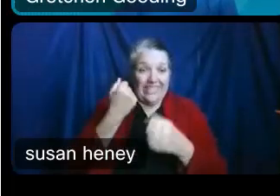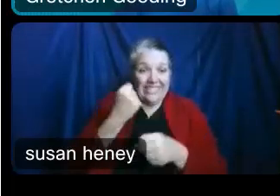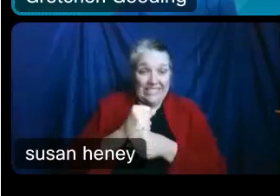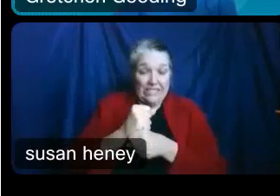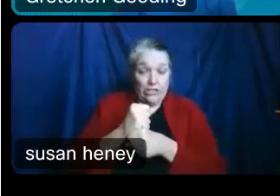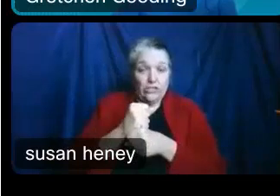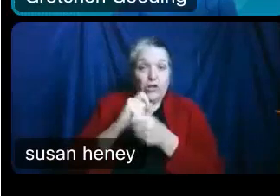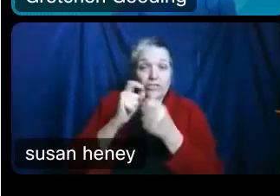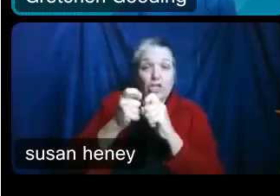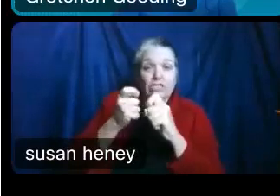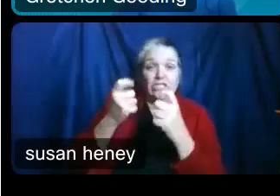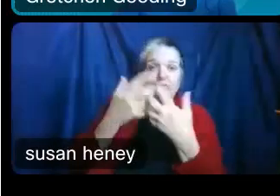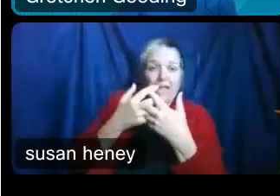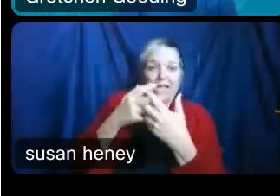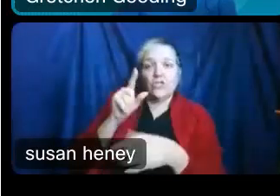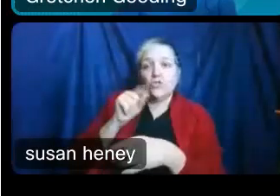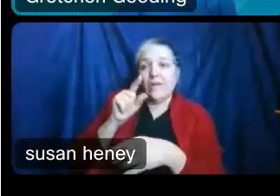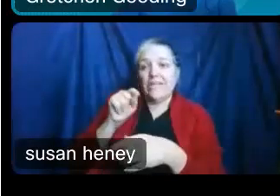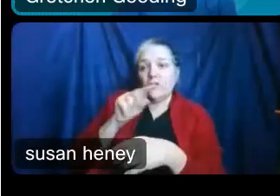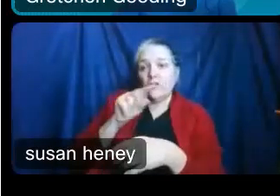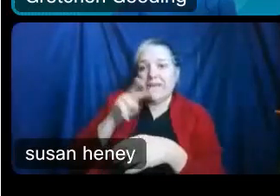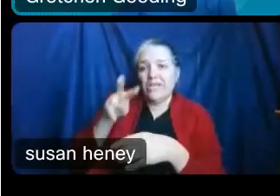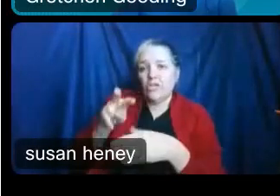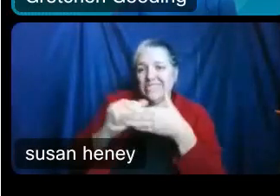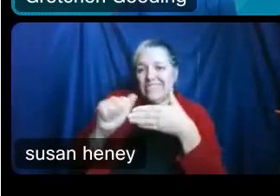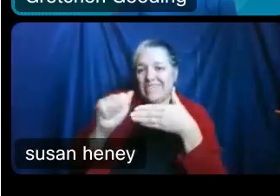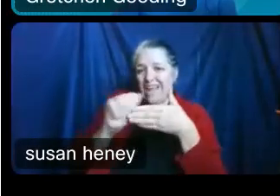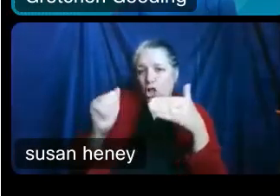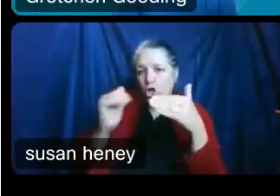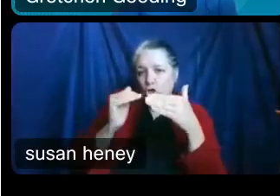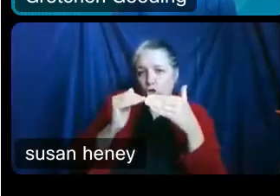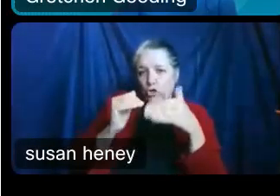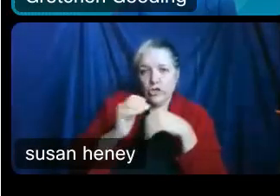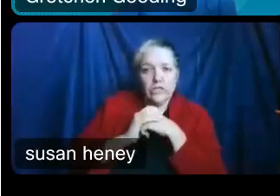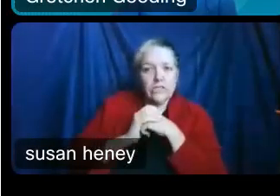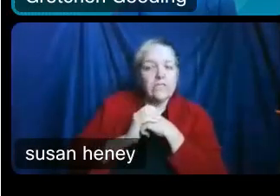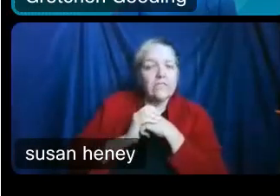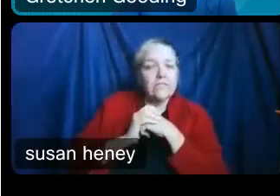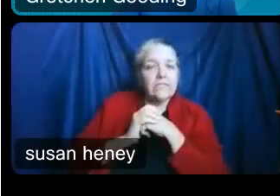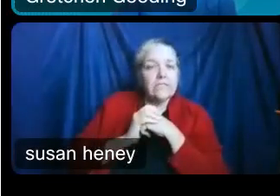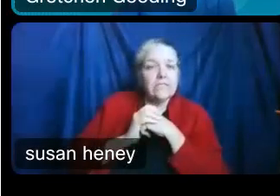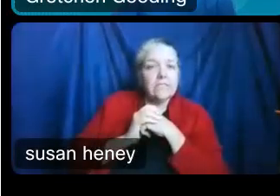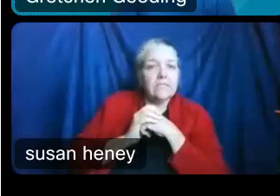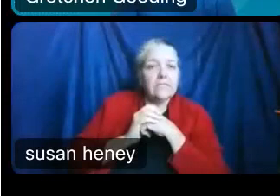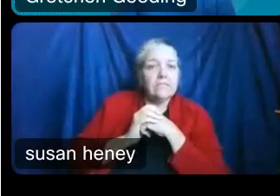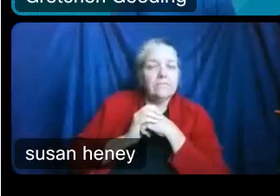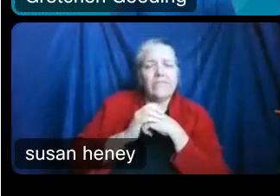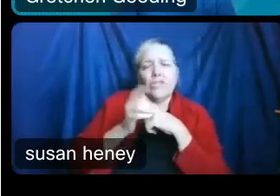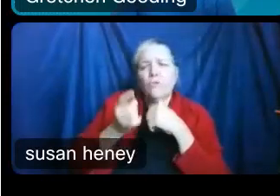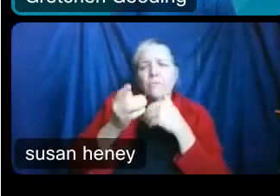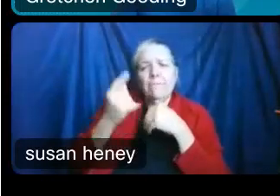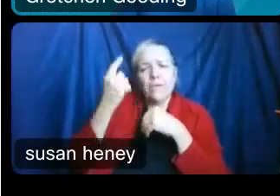to 2022 dollars. Now a question you may be asking is, when